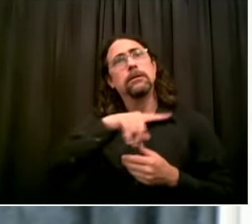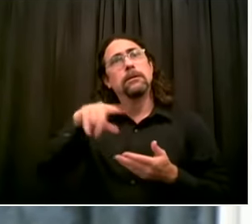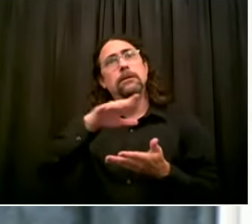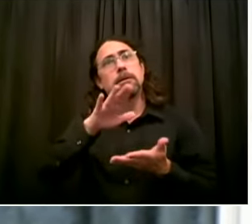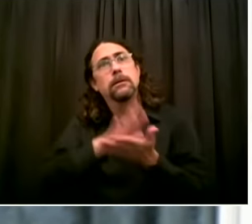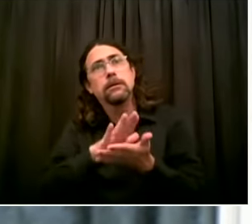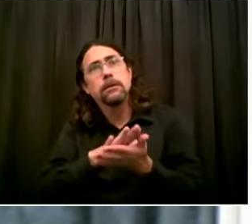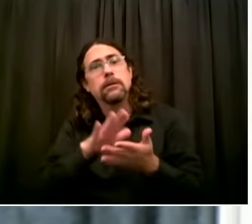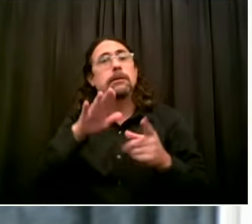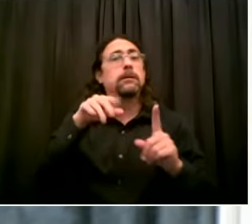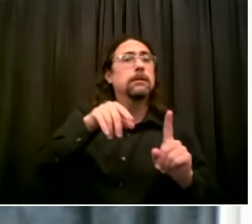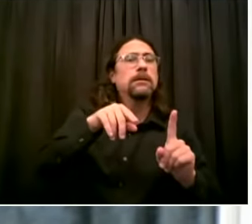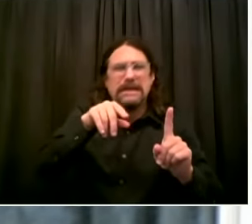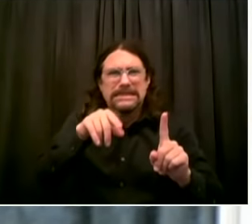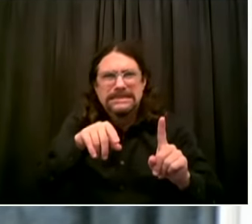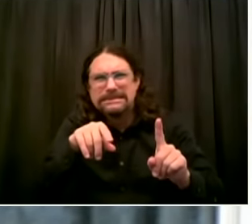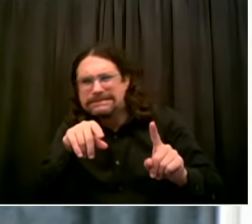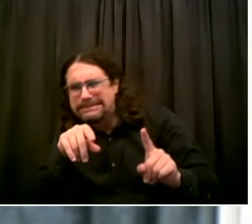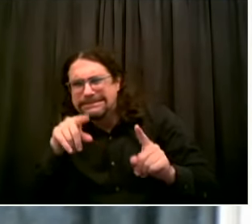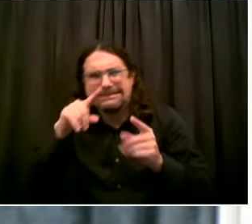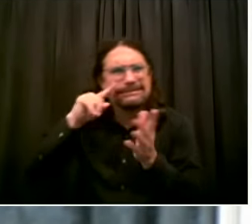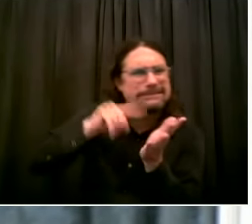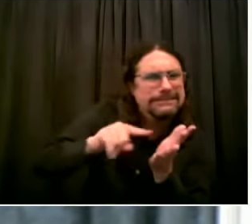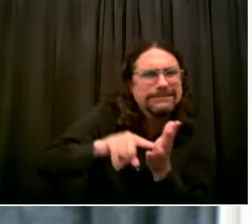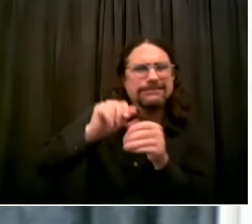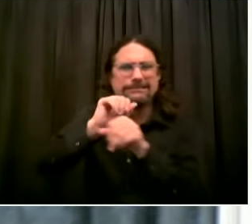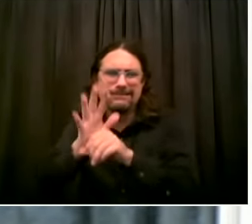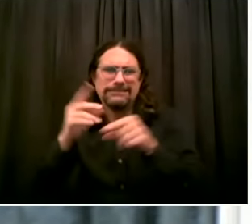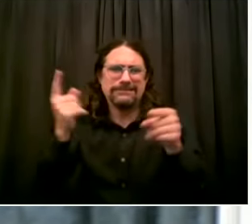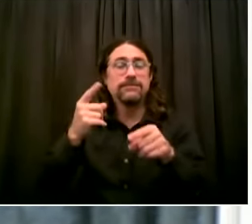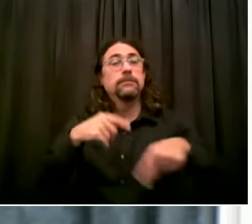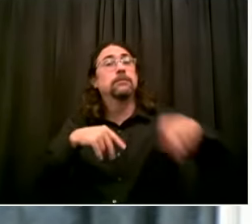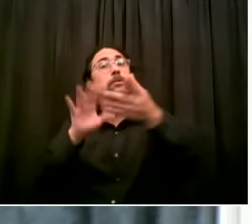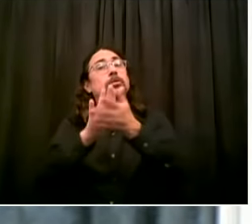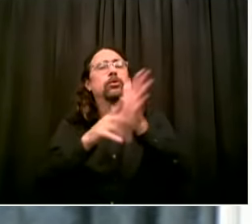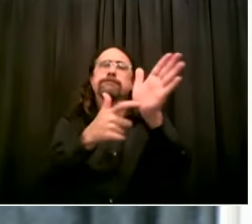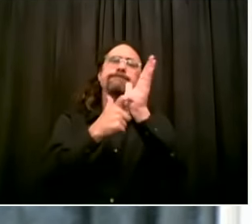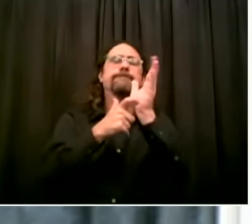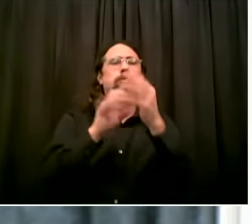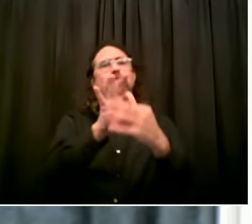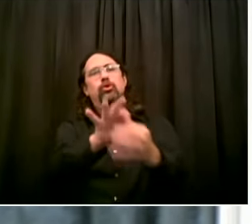COMMISSIONERS ORDER TO NONPUBLIC SCHOOLS IN SIX BROOYKLN AND TWO QUEENS ZIP COD ES